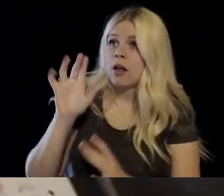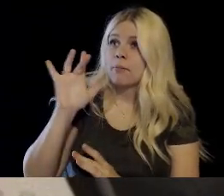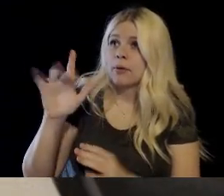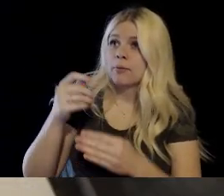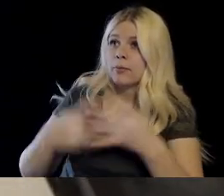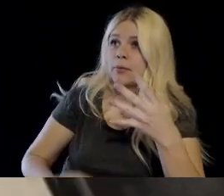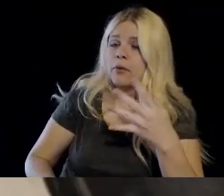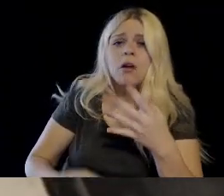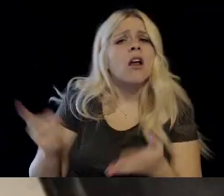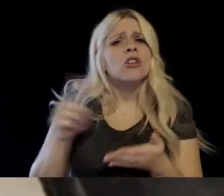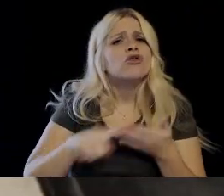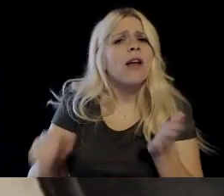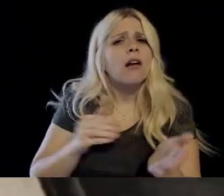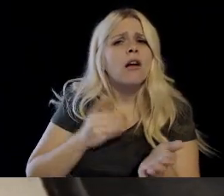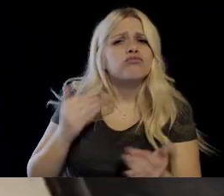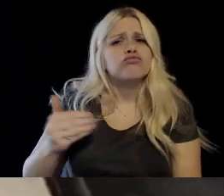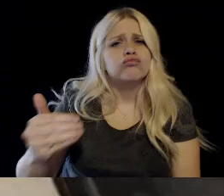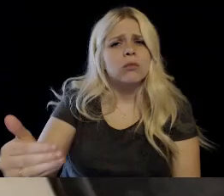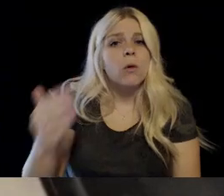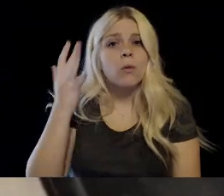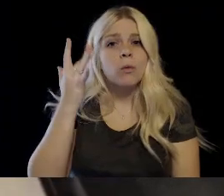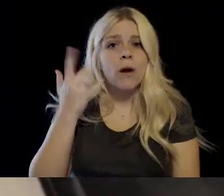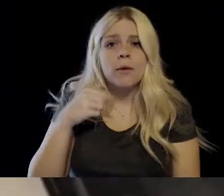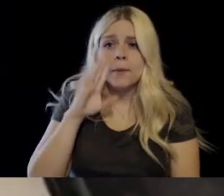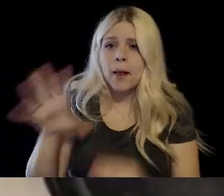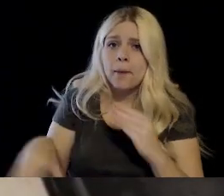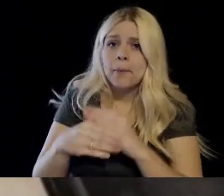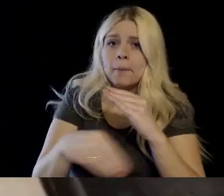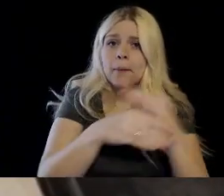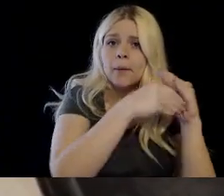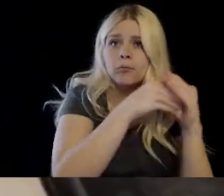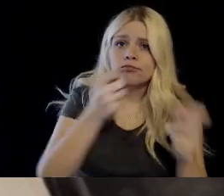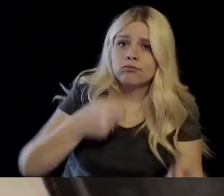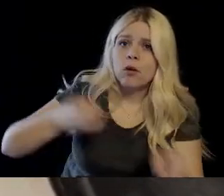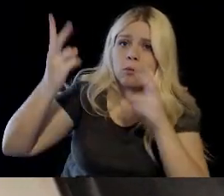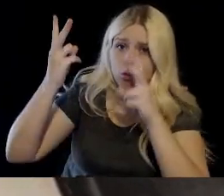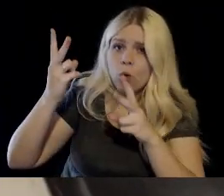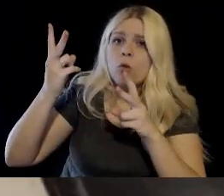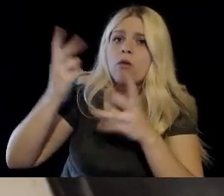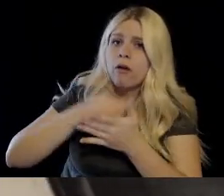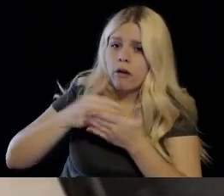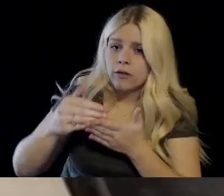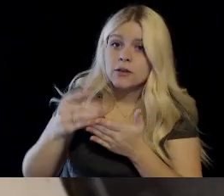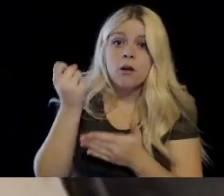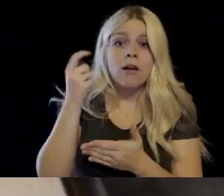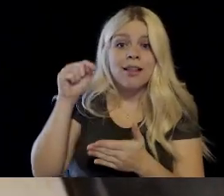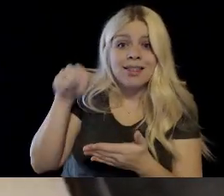new pieces of art. So these, once they dry, will be taken up and loaded onto the website.